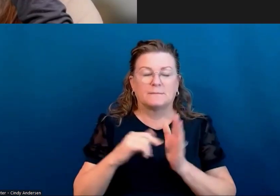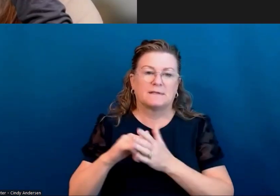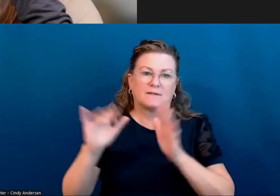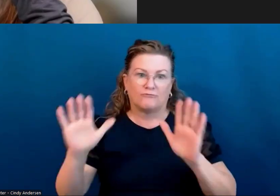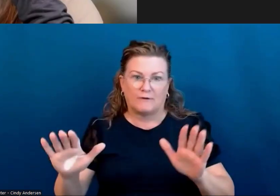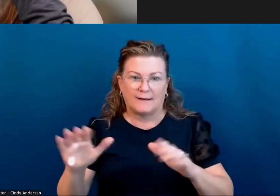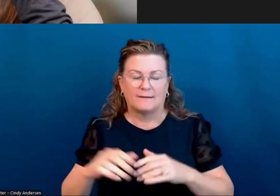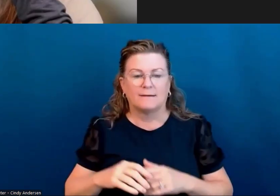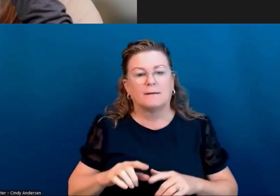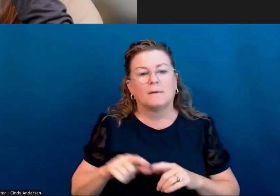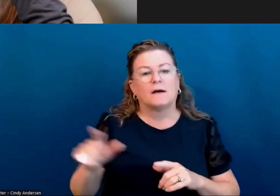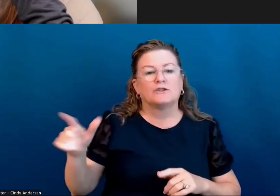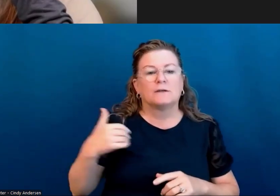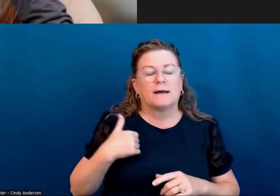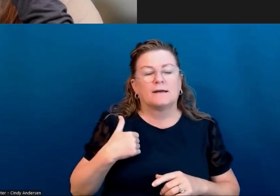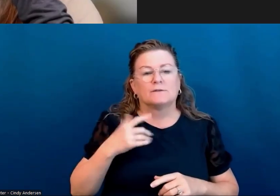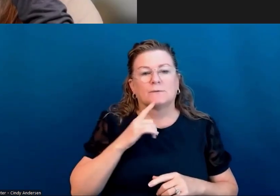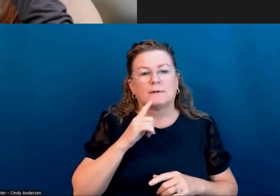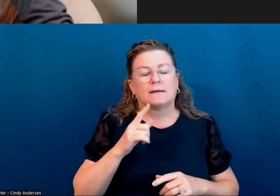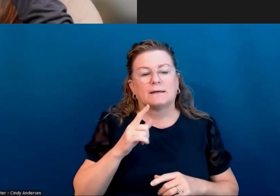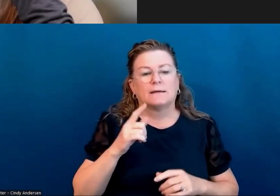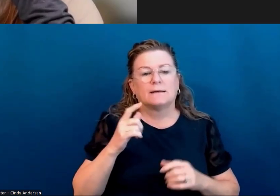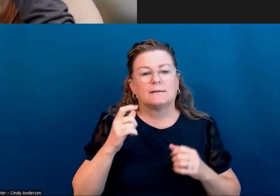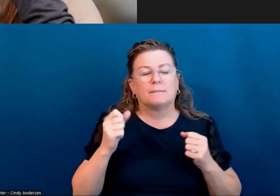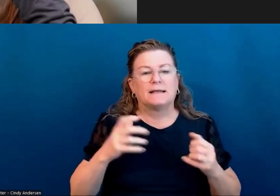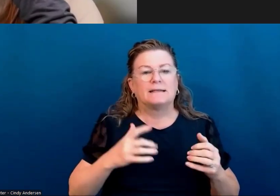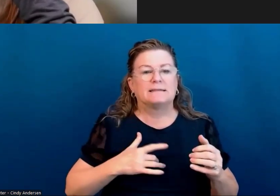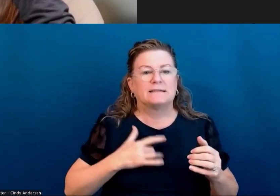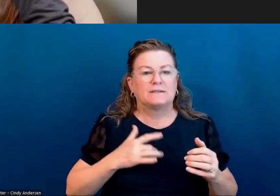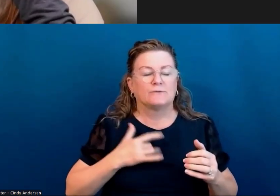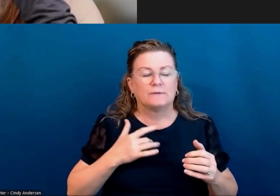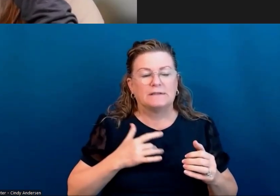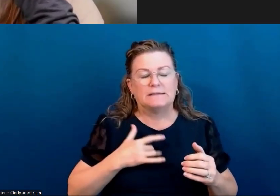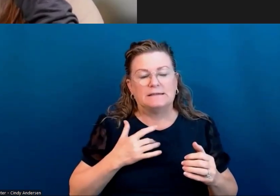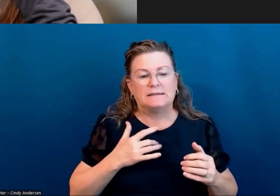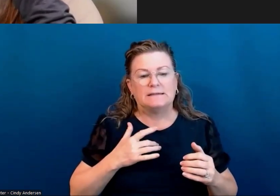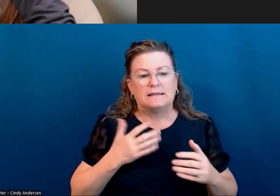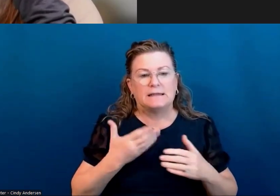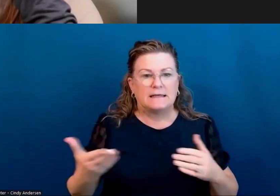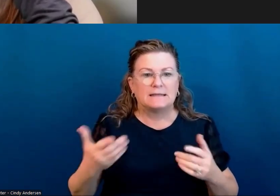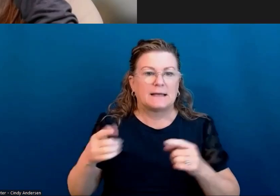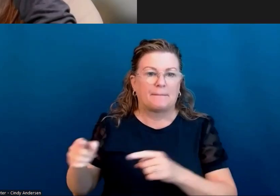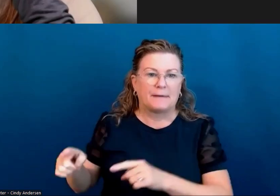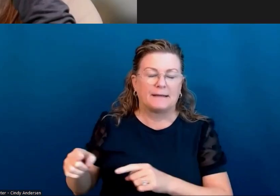but she has really a lot of sensory things, like input that